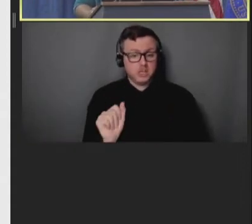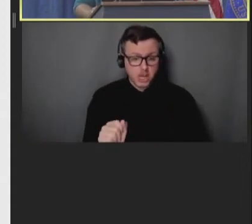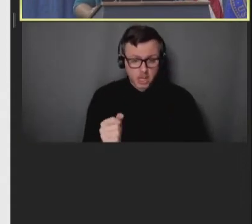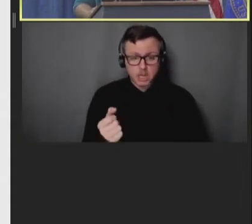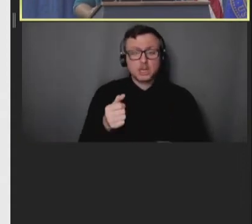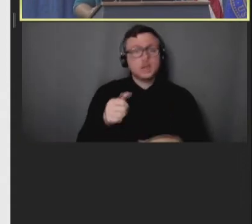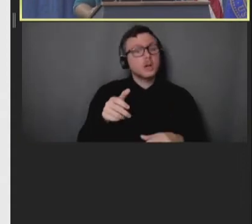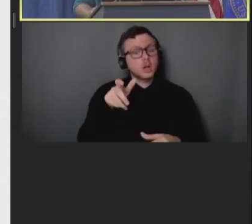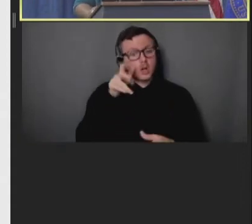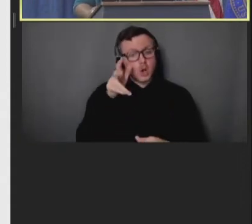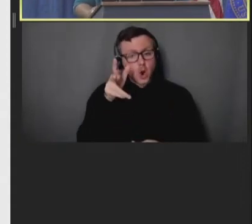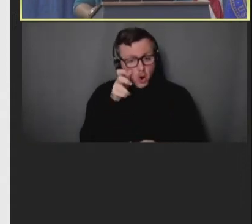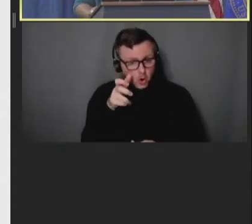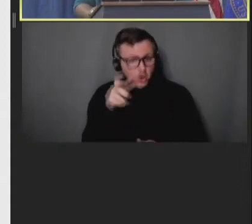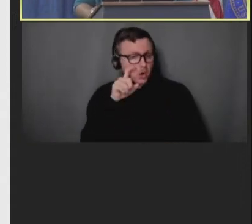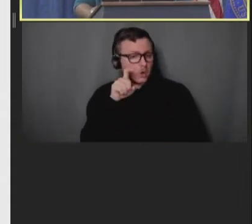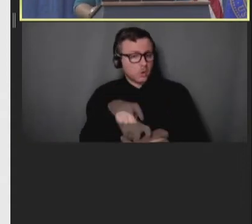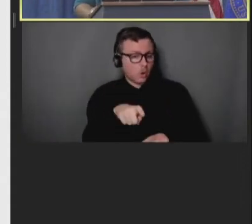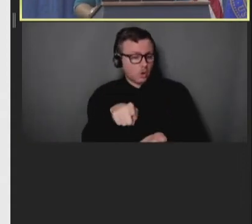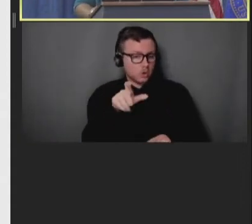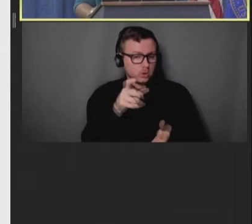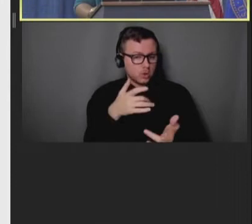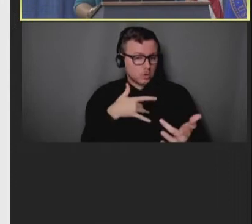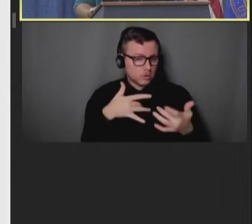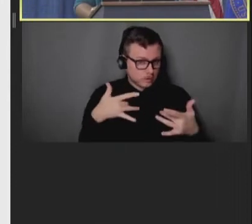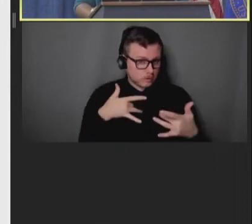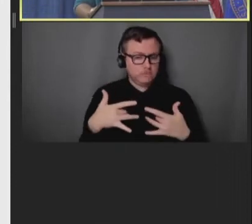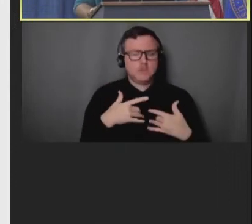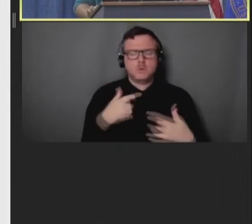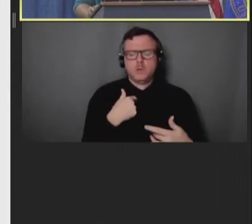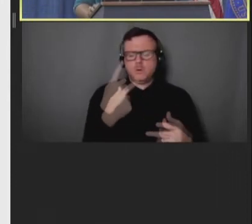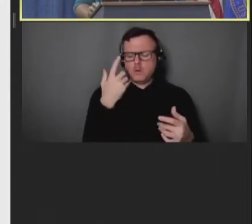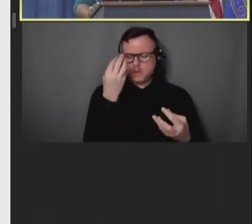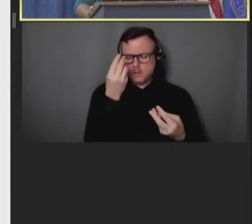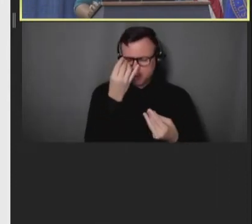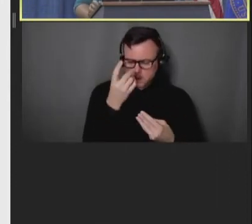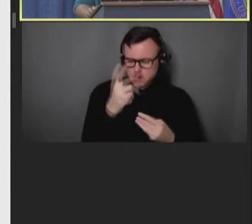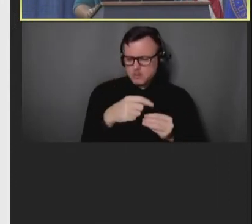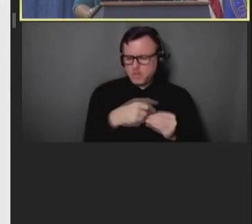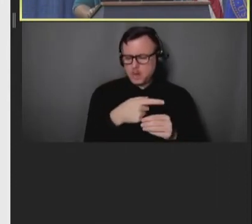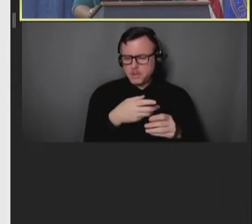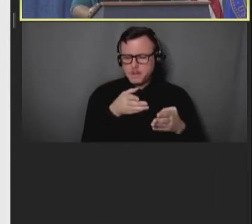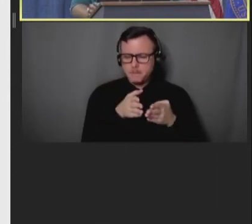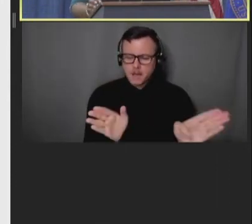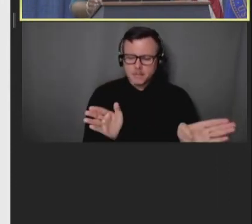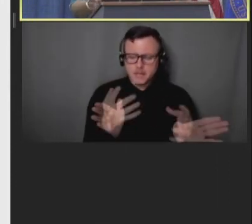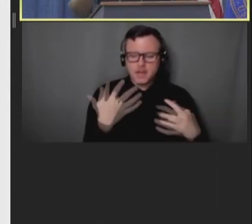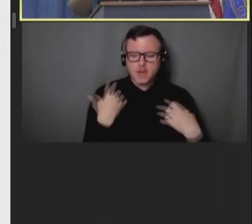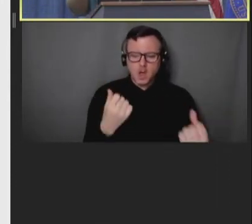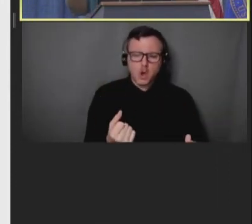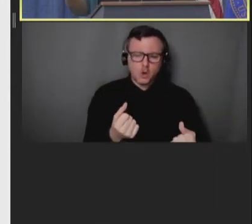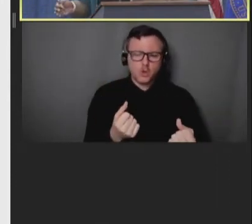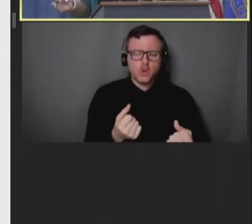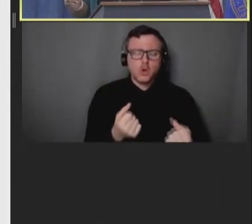we have begun to think through what does public health infrastructure reform in the form of